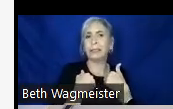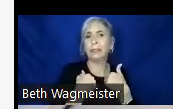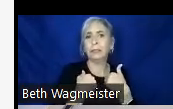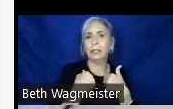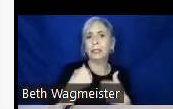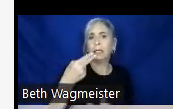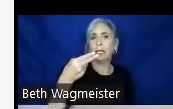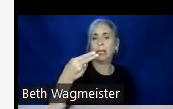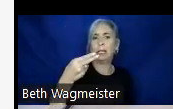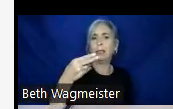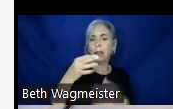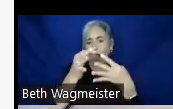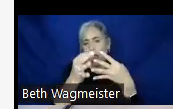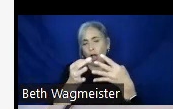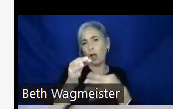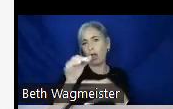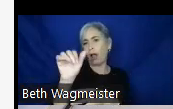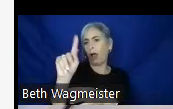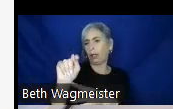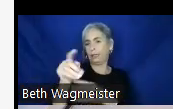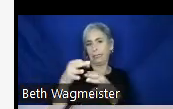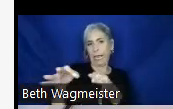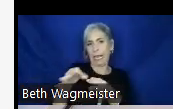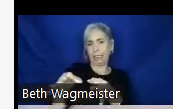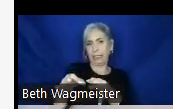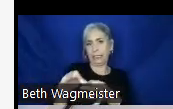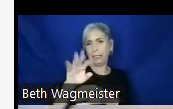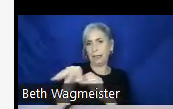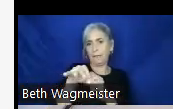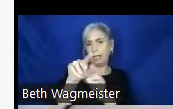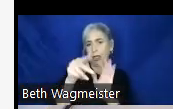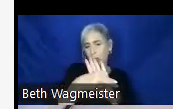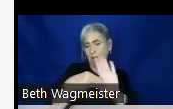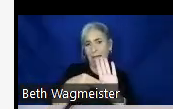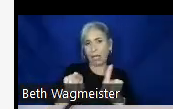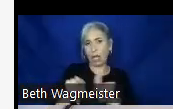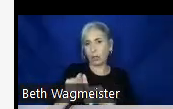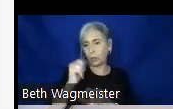provide alternative text for an image. Video tag is another example in addition to captions. It